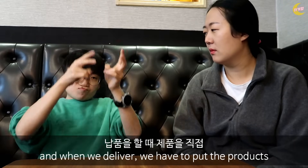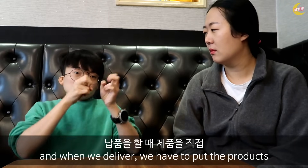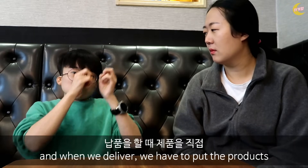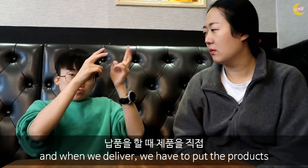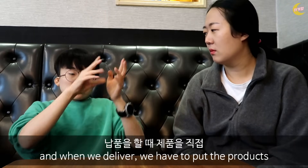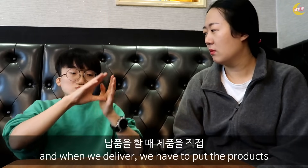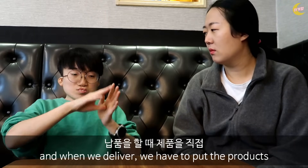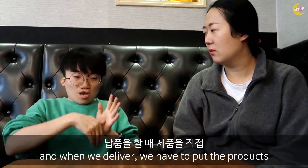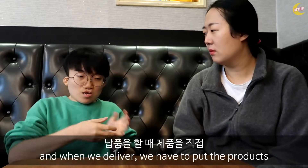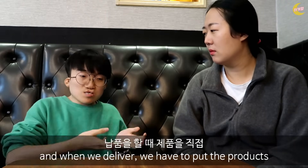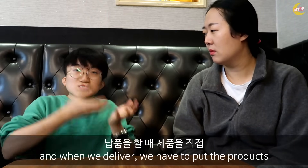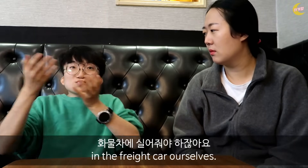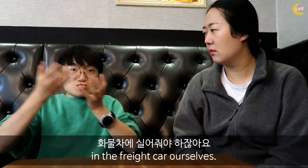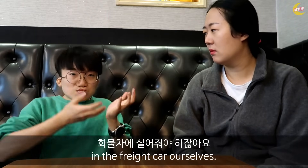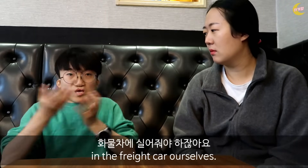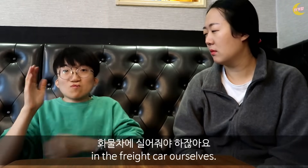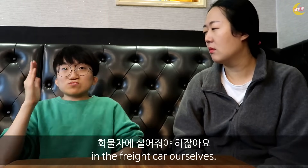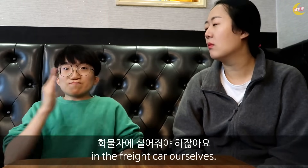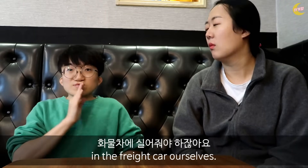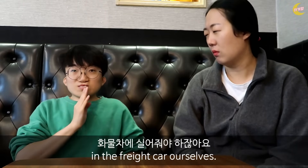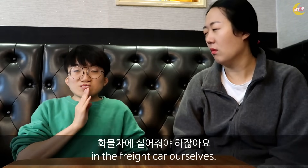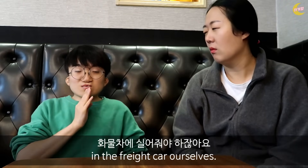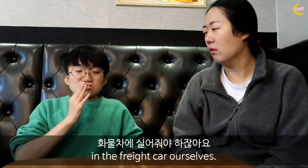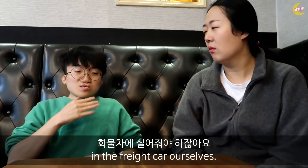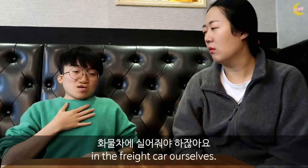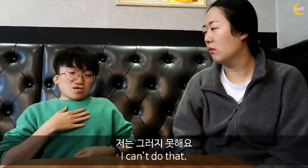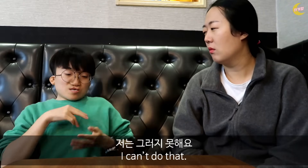we have to put the products in the freight car ourselves.